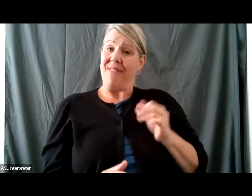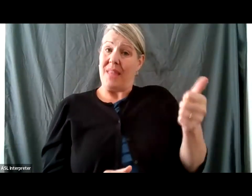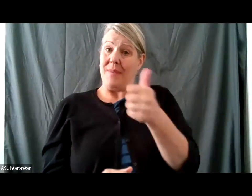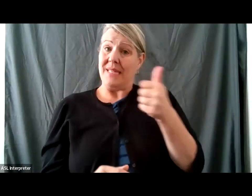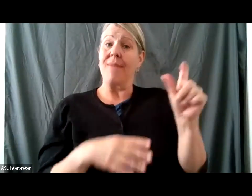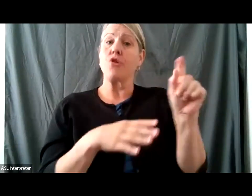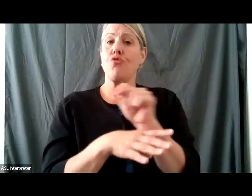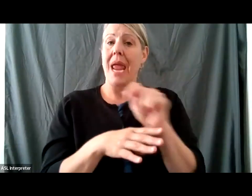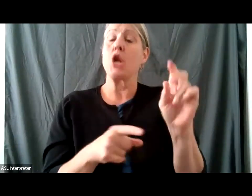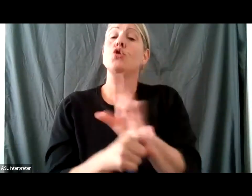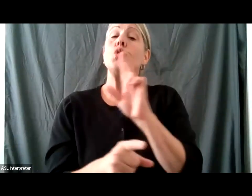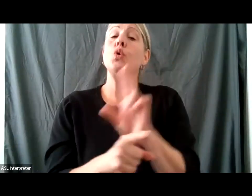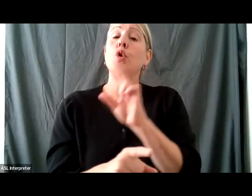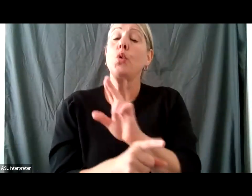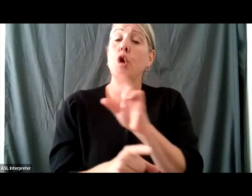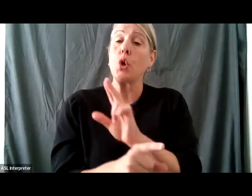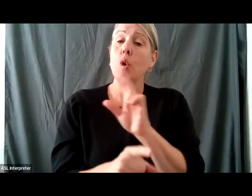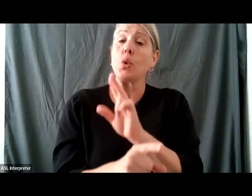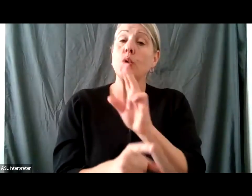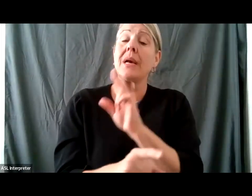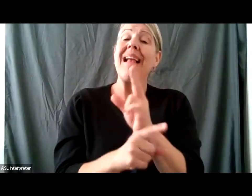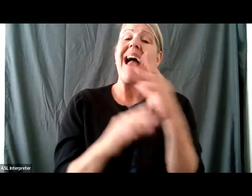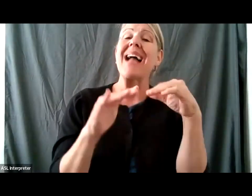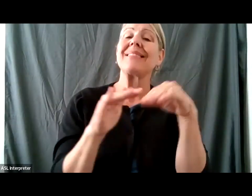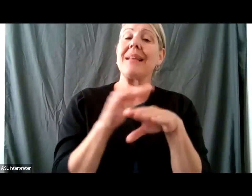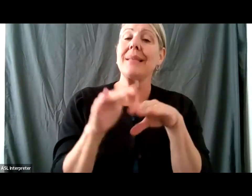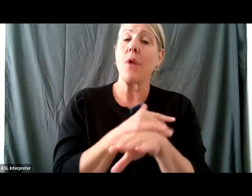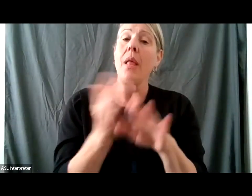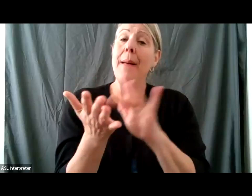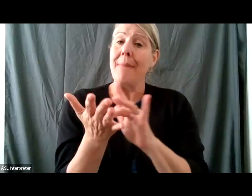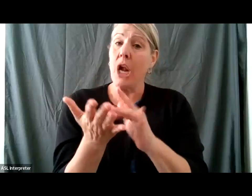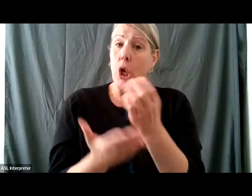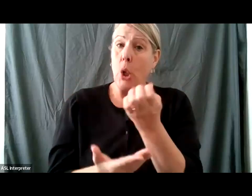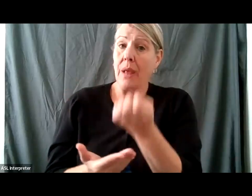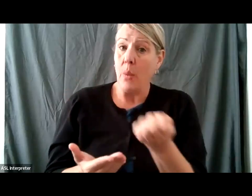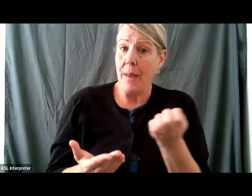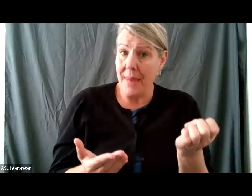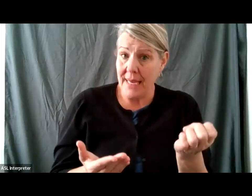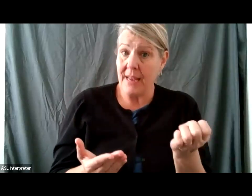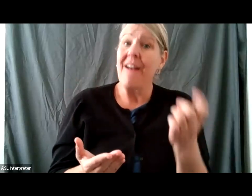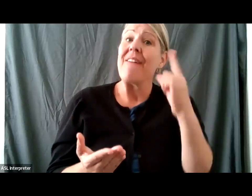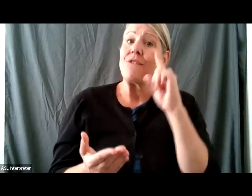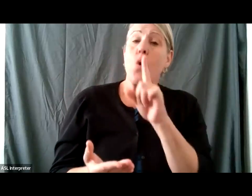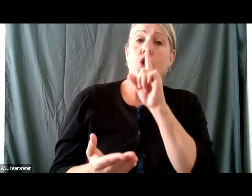equipment, especially in instances where the patient either because they cannot or they